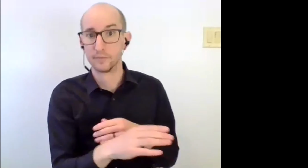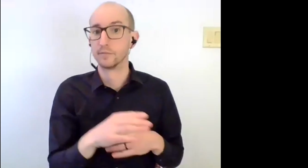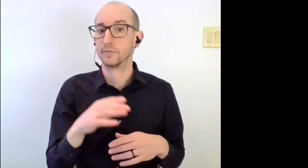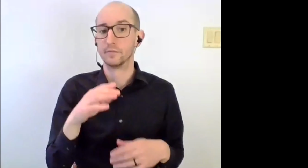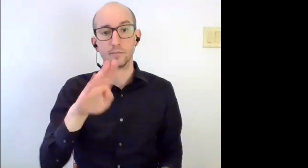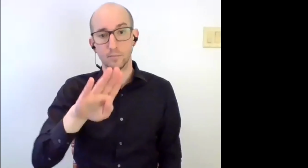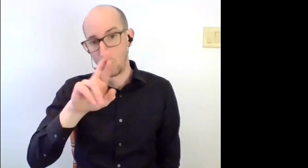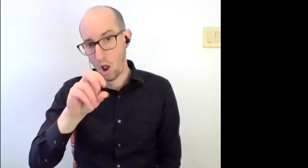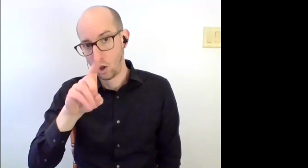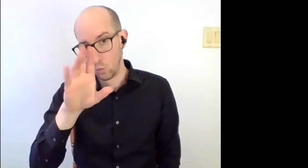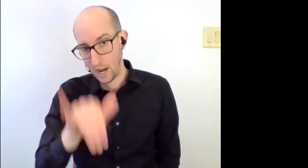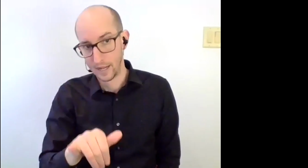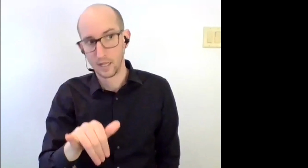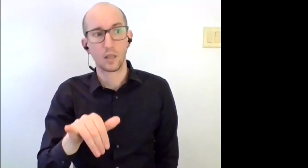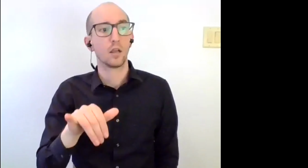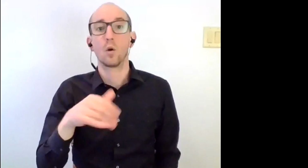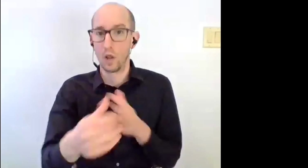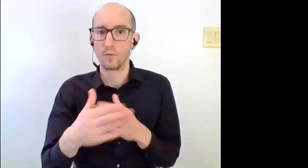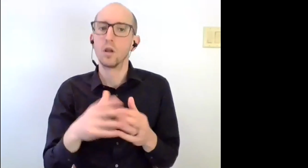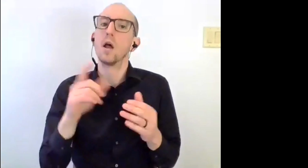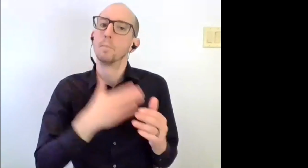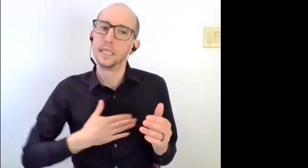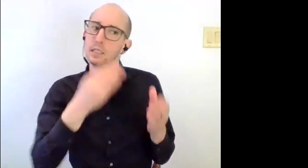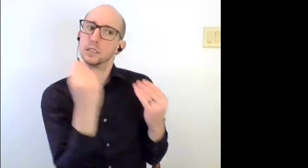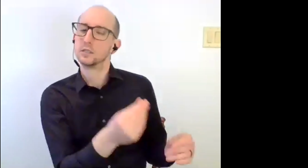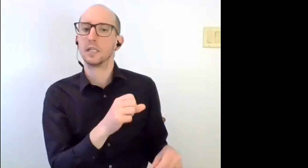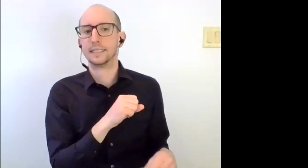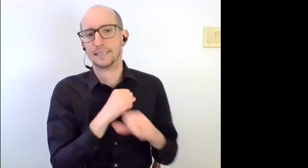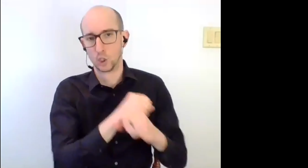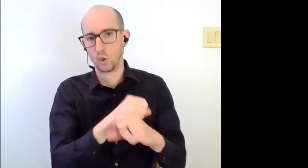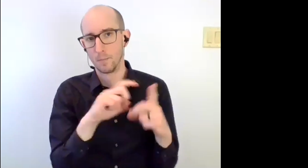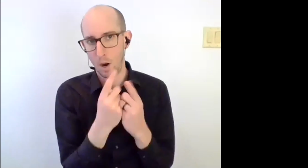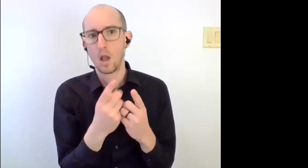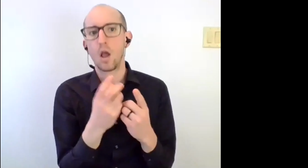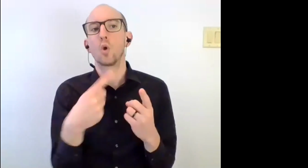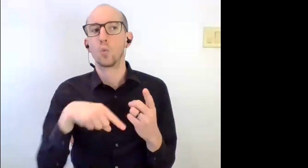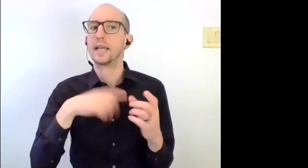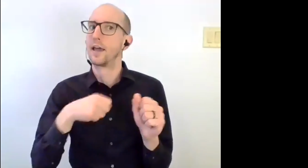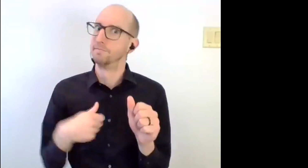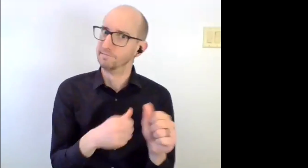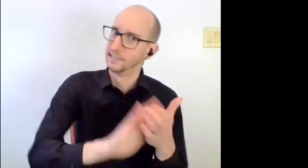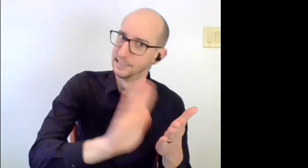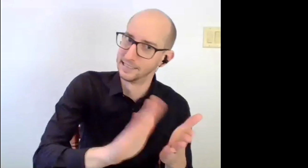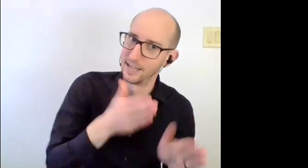are occupying. If you have to come in for some reason with the Broadway